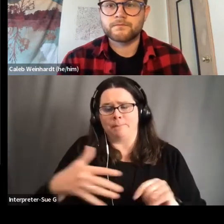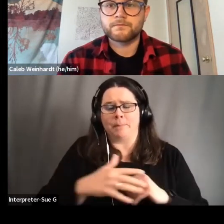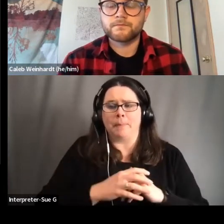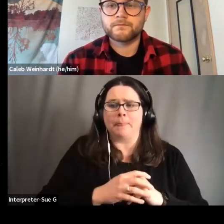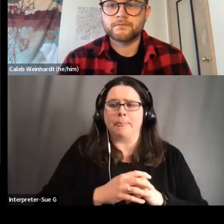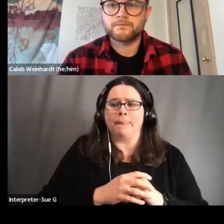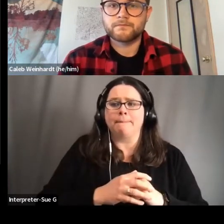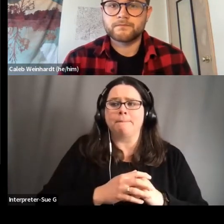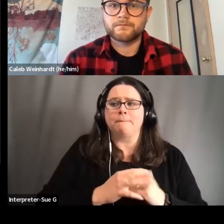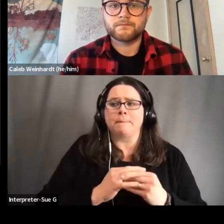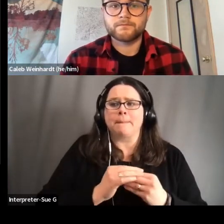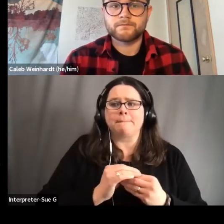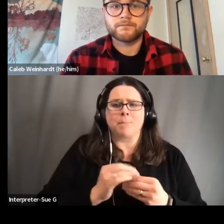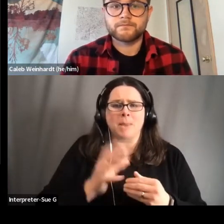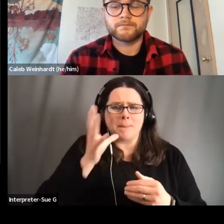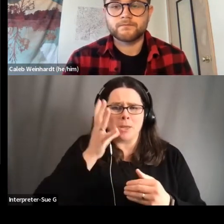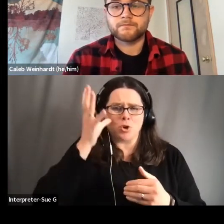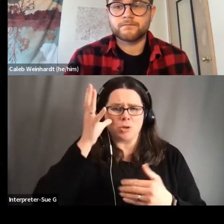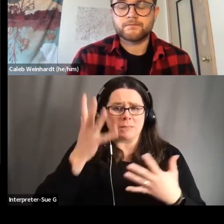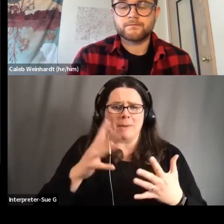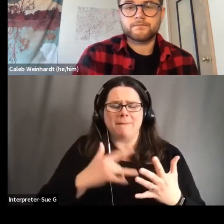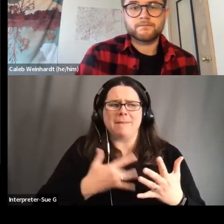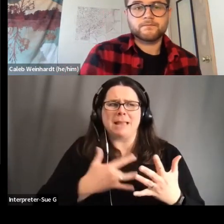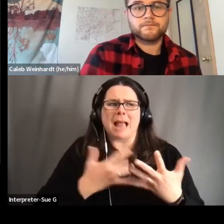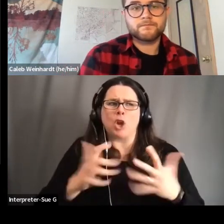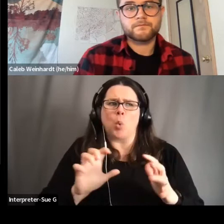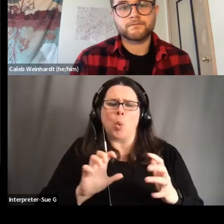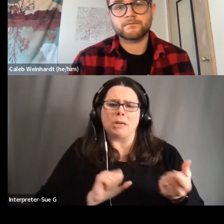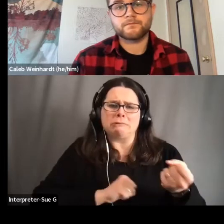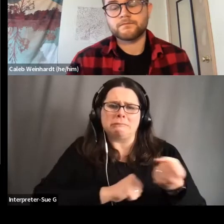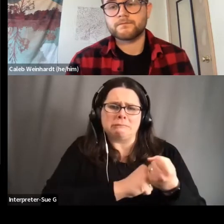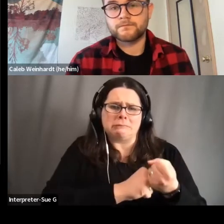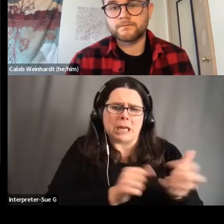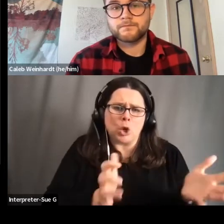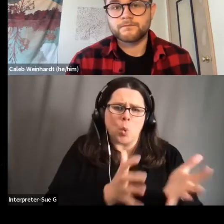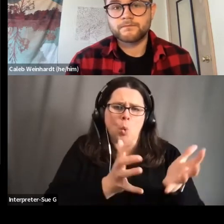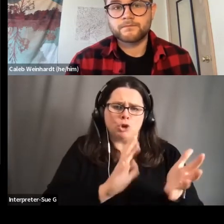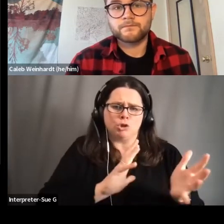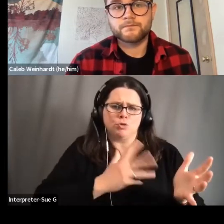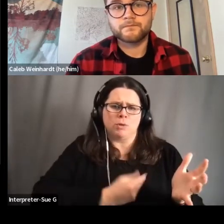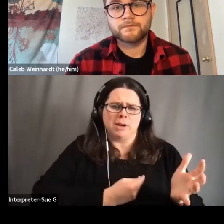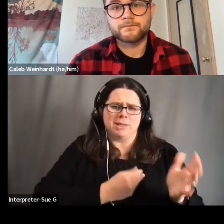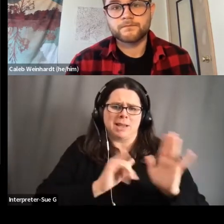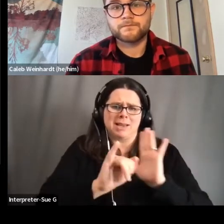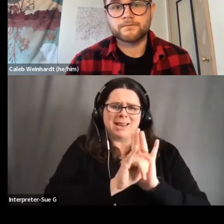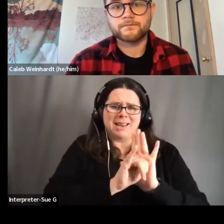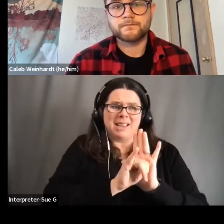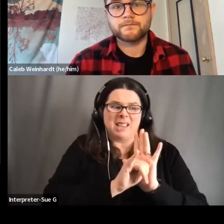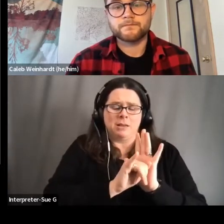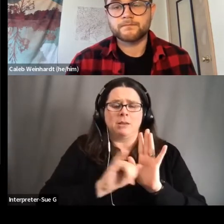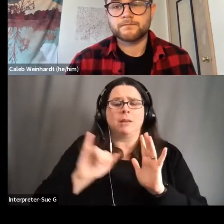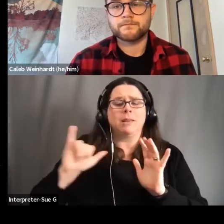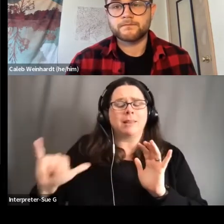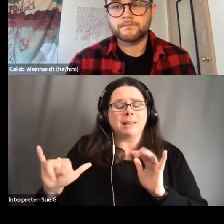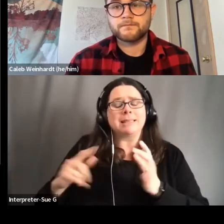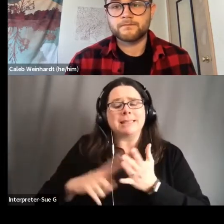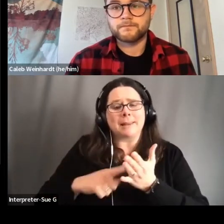Parents may feel that they don't want to condone or encourage trans identities. And again, all of that is coming from a well meaning place